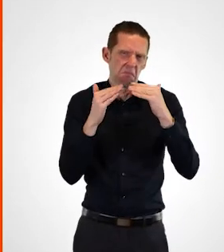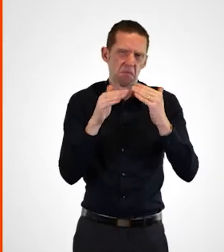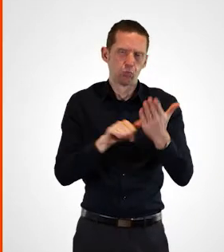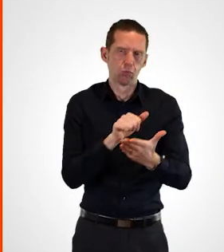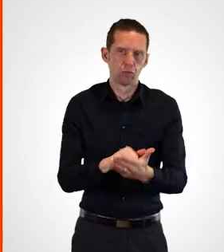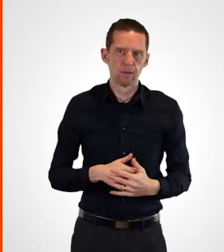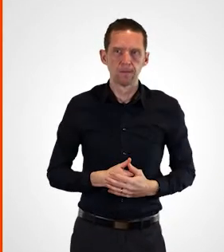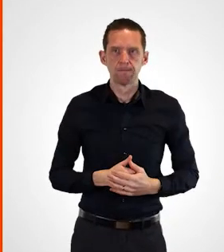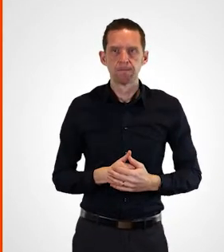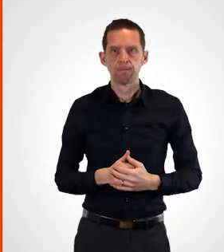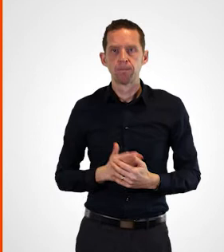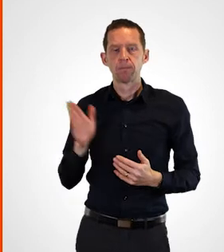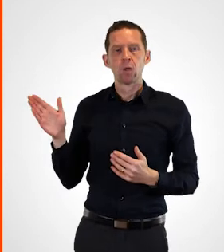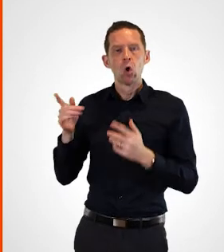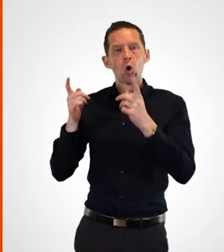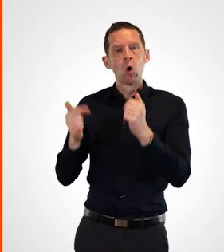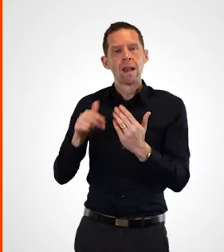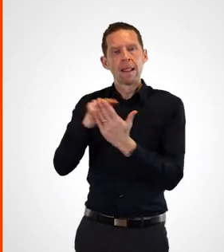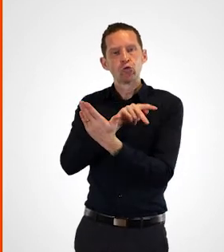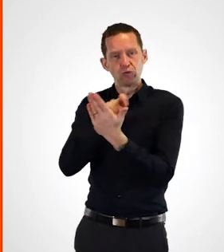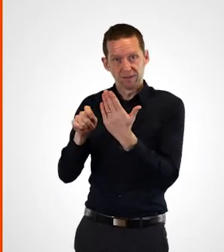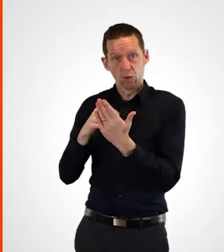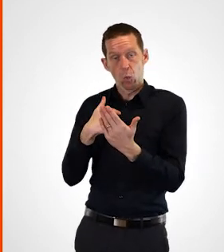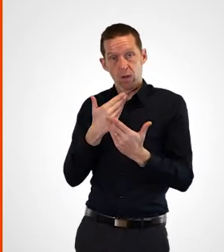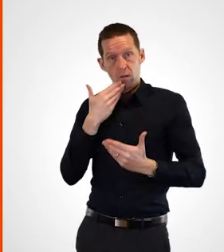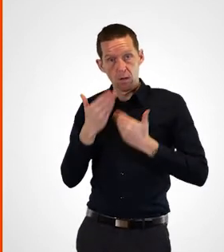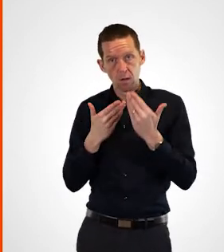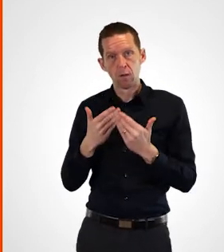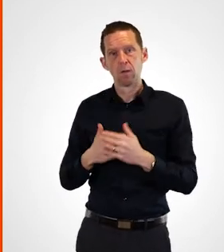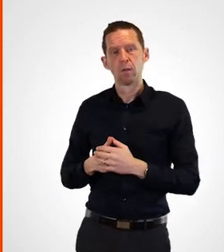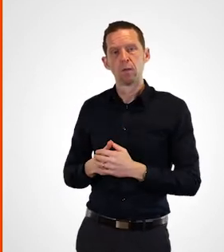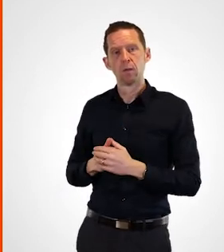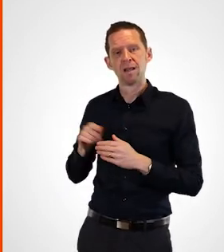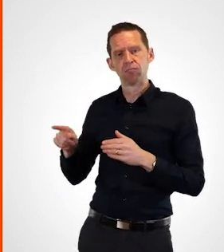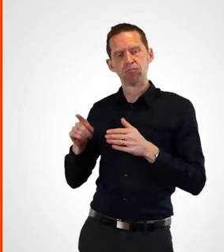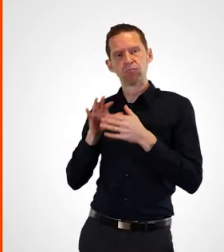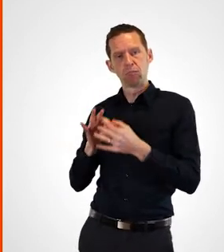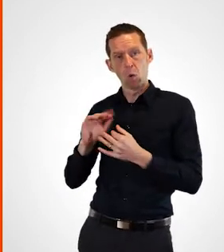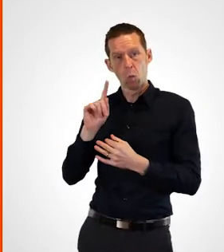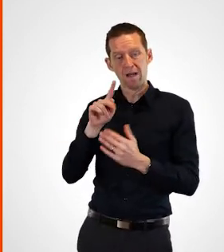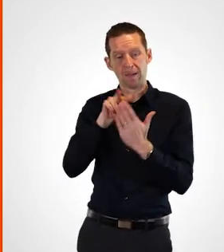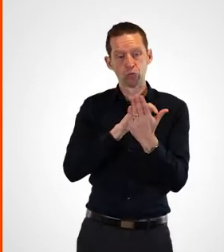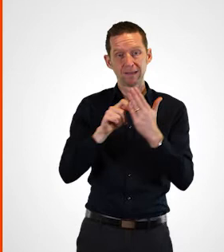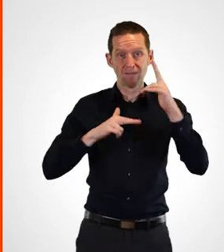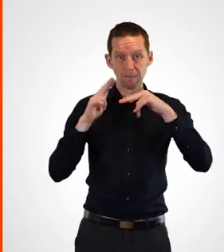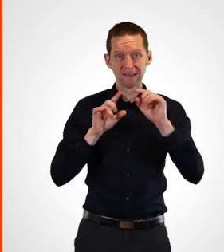This notion of early literacy that we're appealing to here is based on the understanding that literacy development begins before schooling